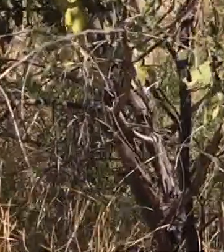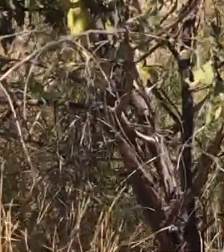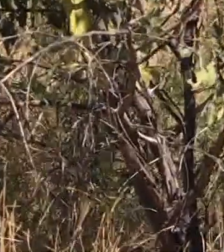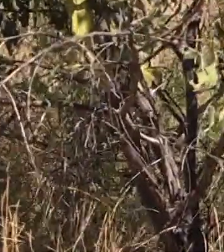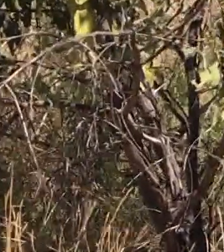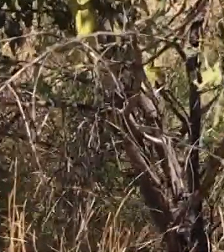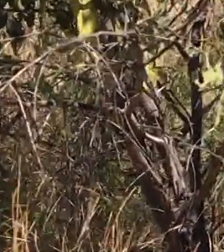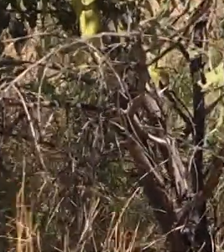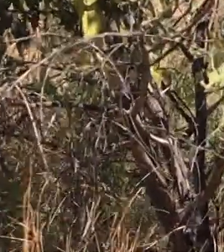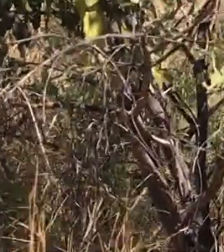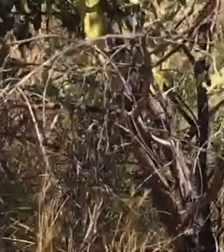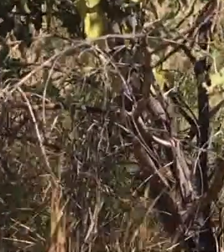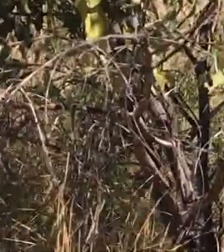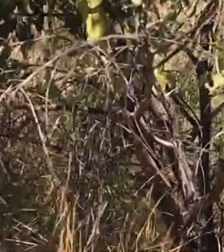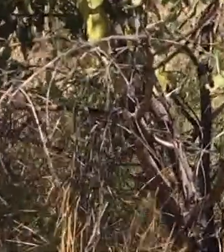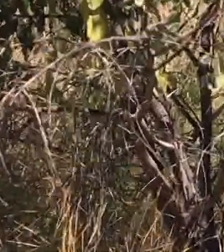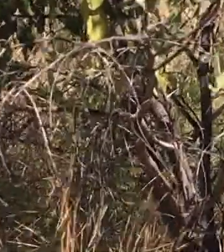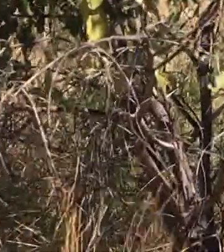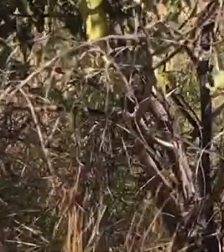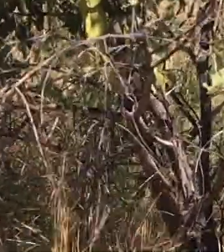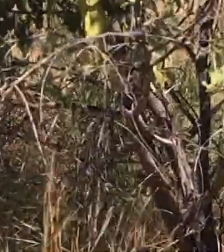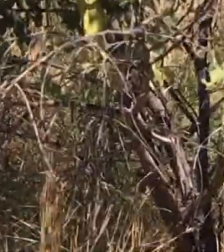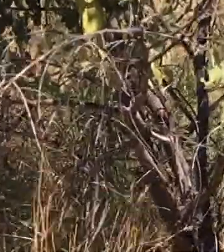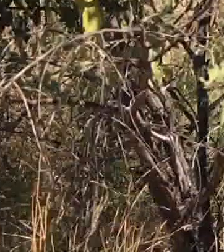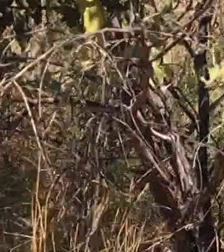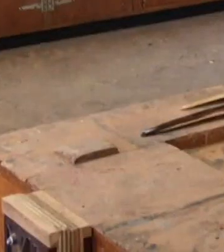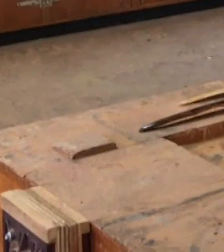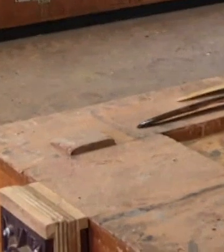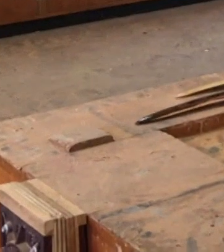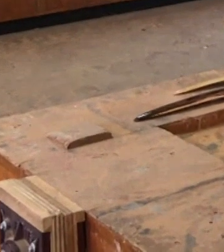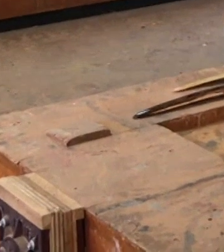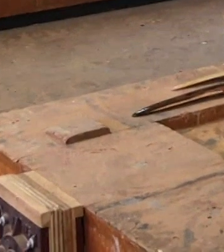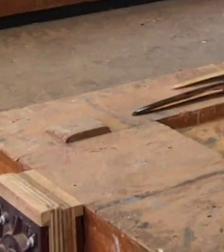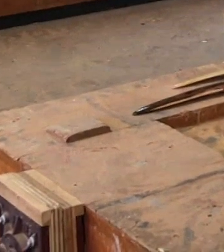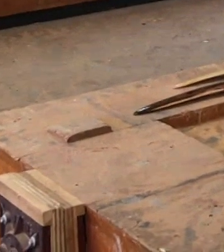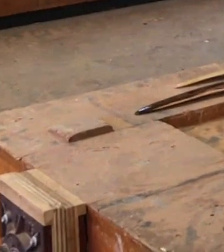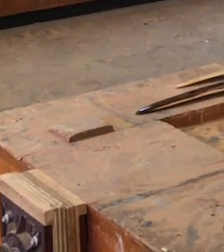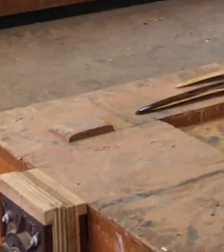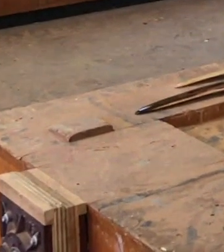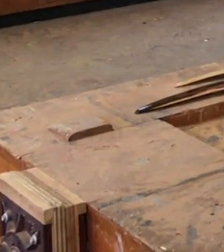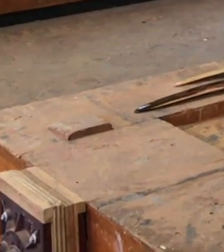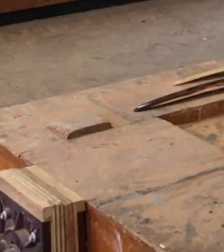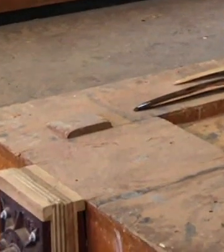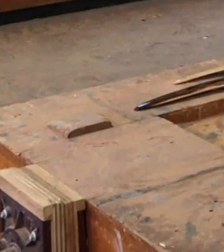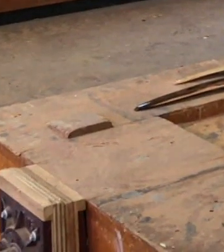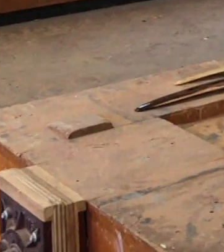to make some boomerangs. Here we are in the manual arts room,